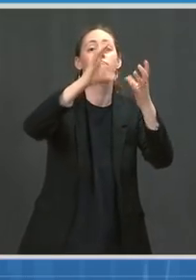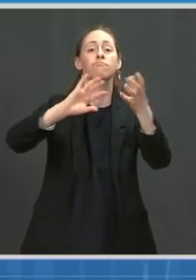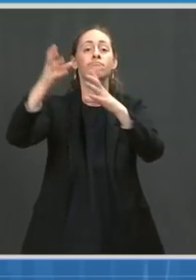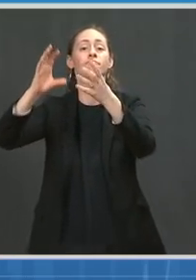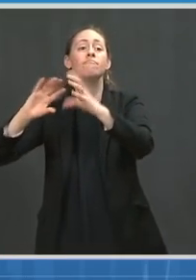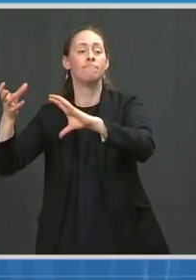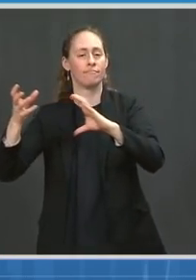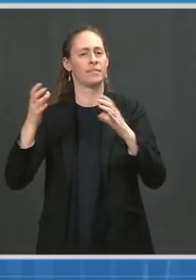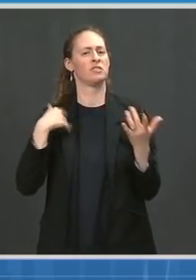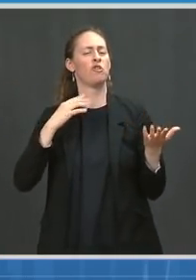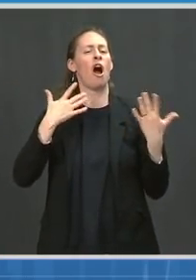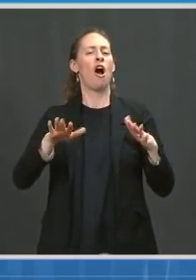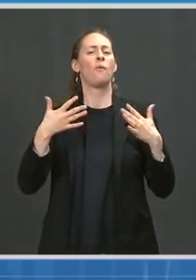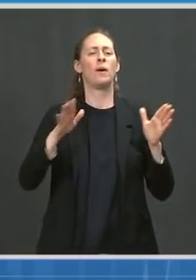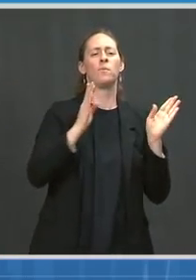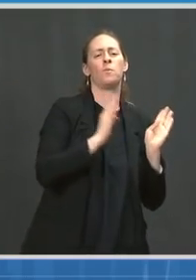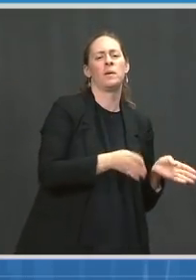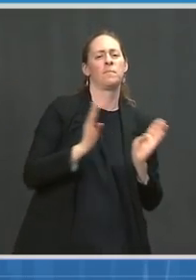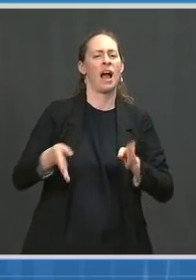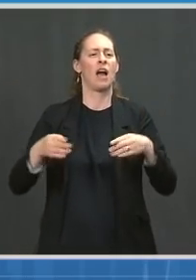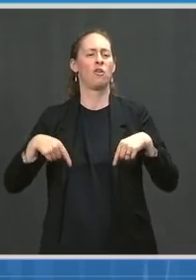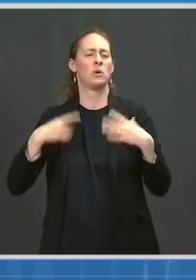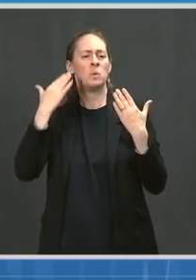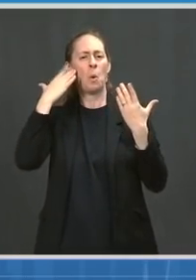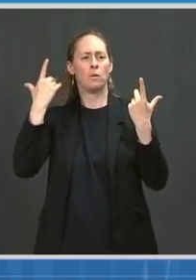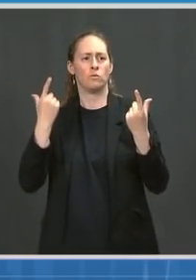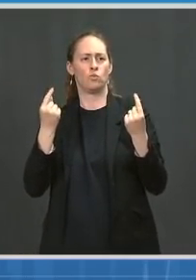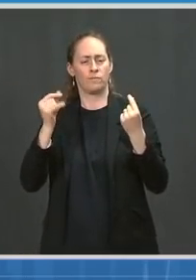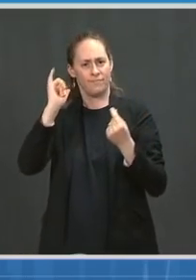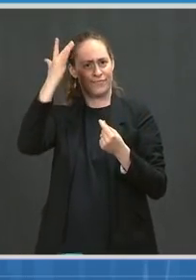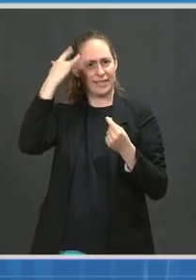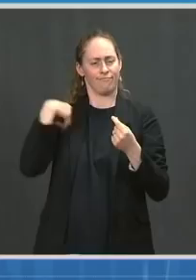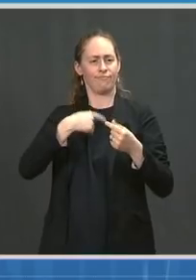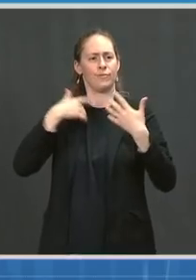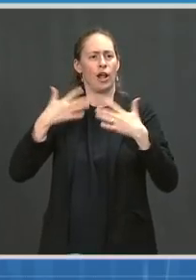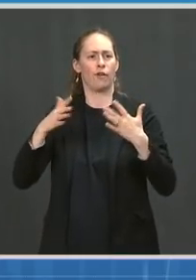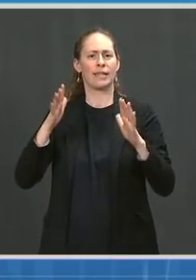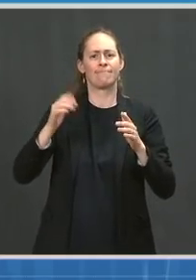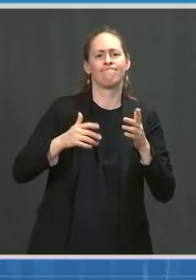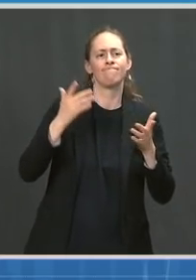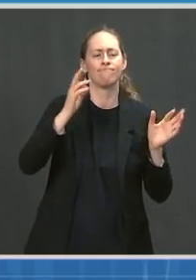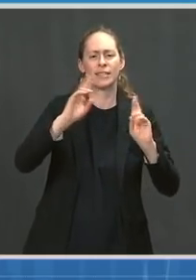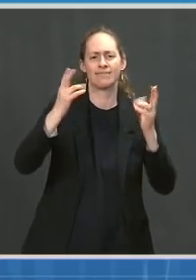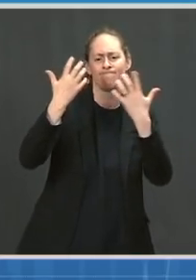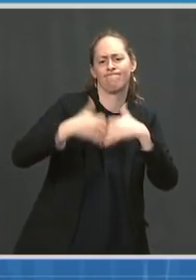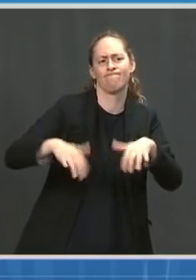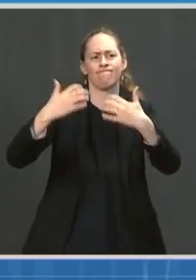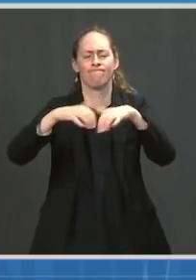This is why the President took aggressive action earlier this year to move up manufacturing, production,